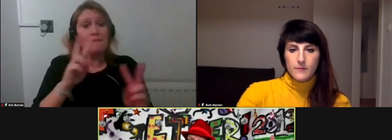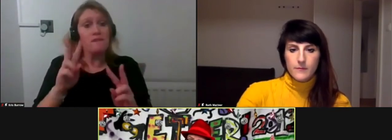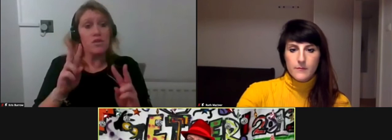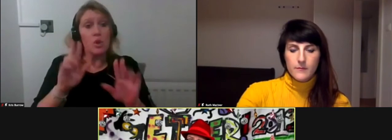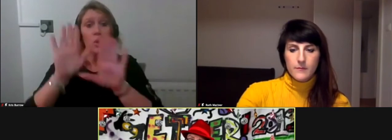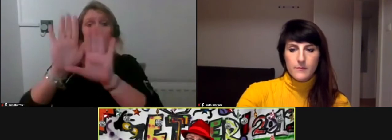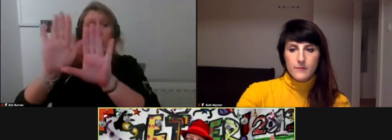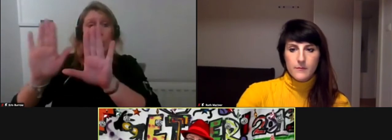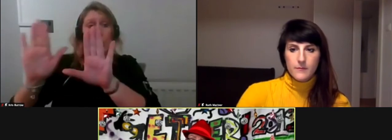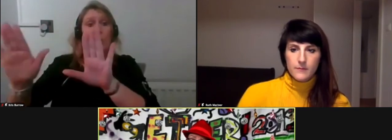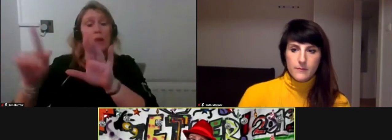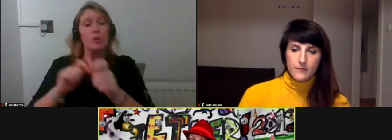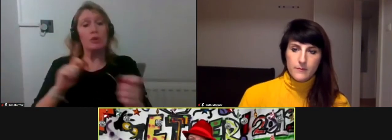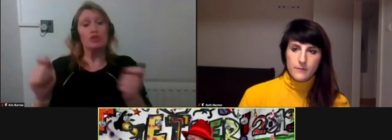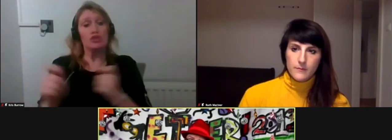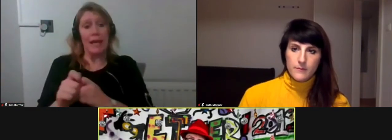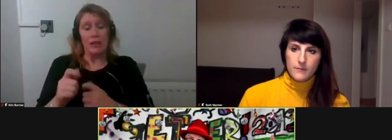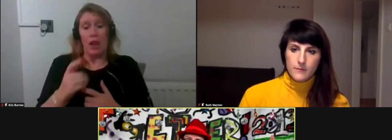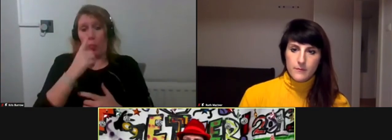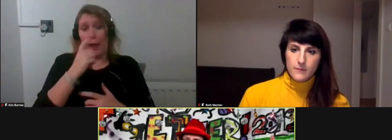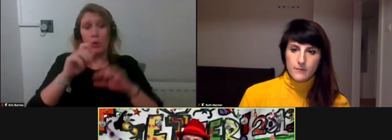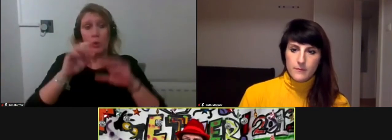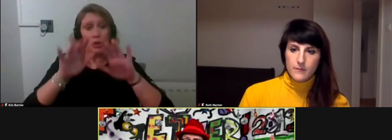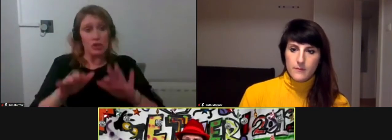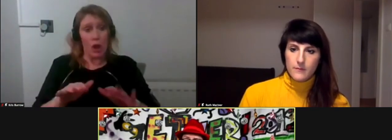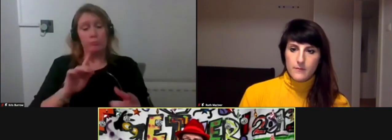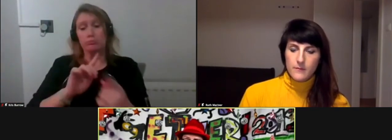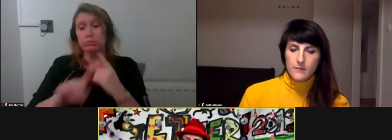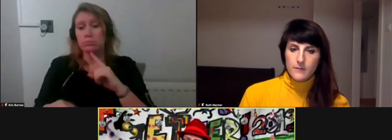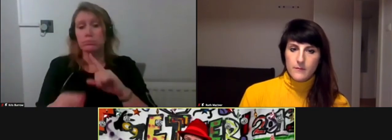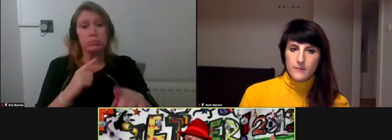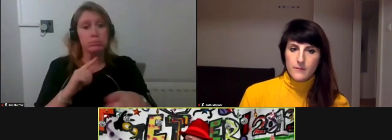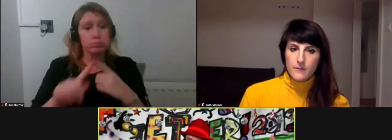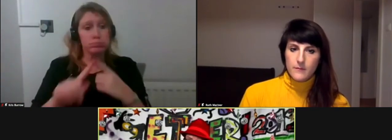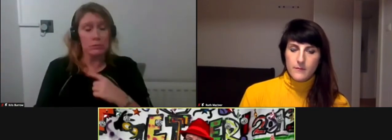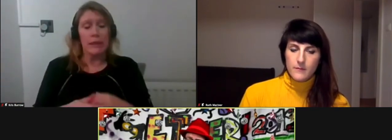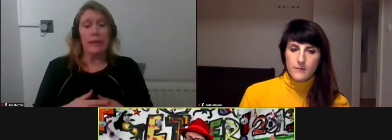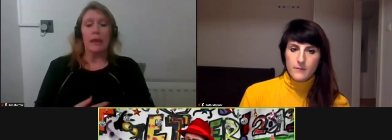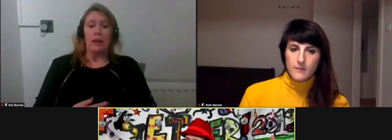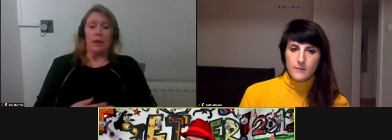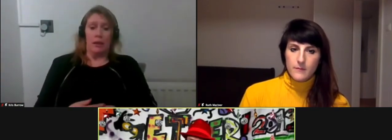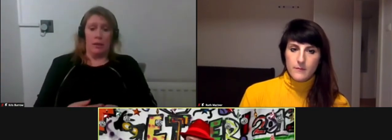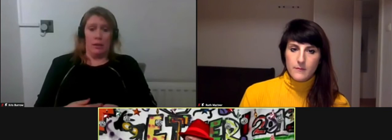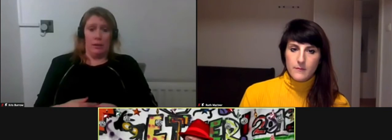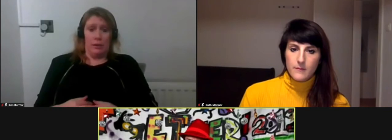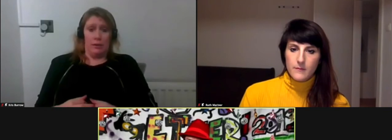messages by typing back that bottom again. In the meantime, well of course, I loved